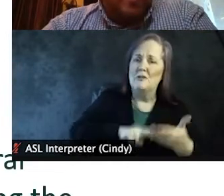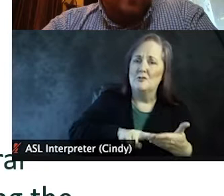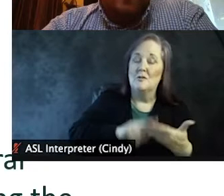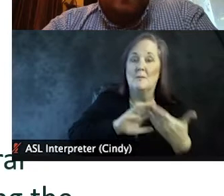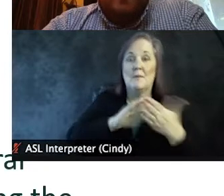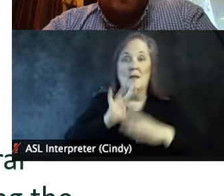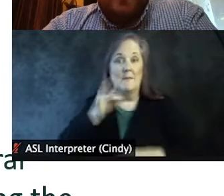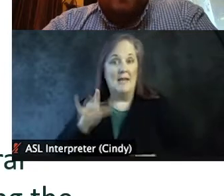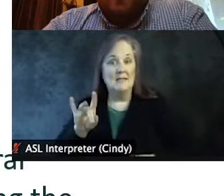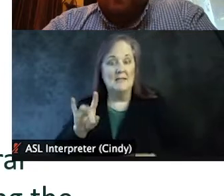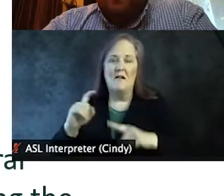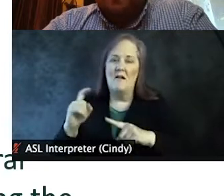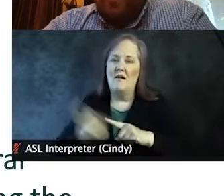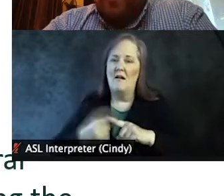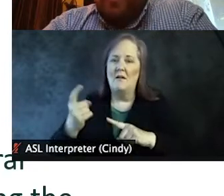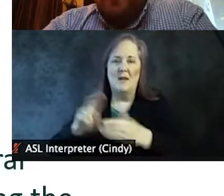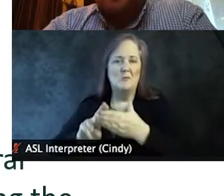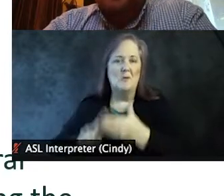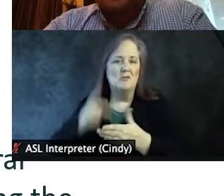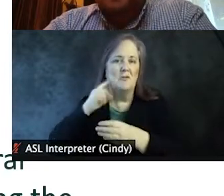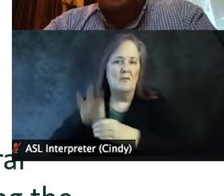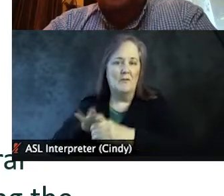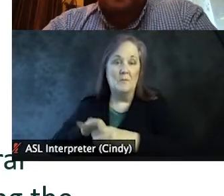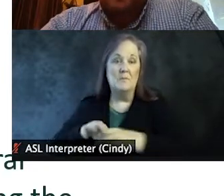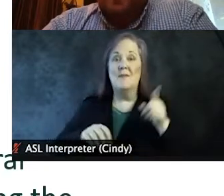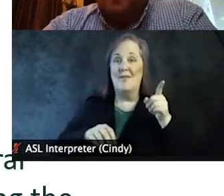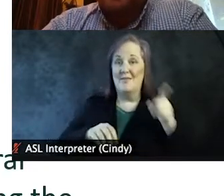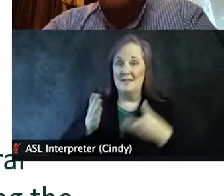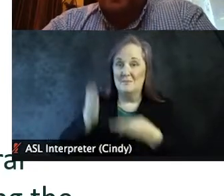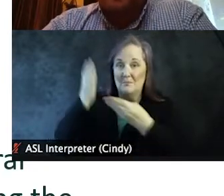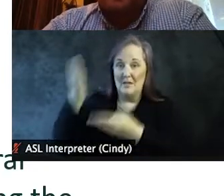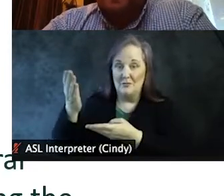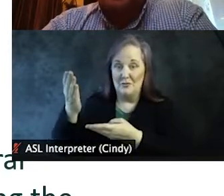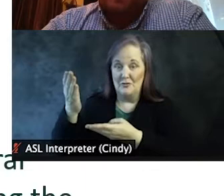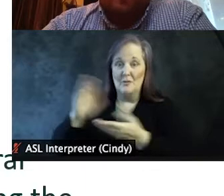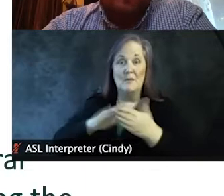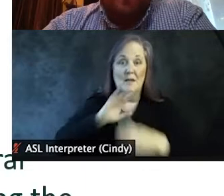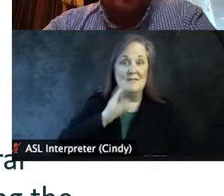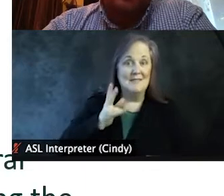And then at the state level, there'll be minor costs in the like low hundreds of thousands of dollars range